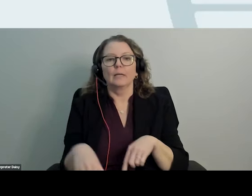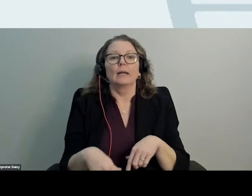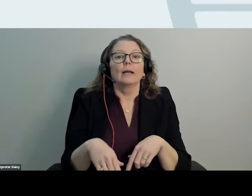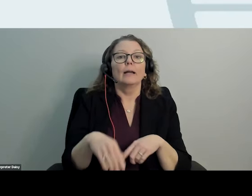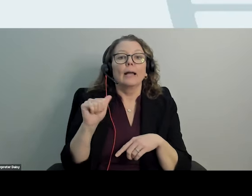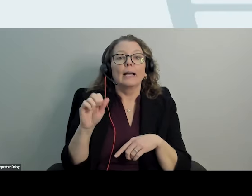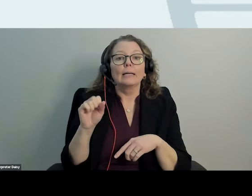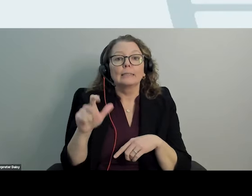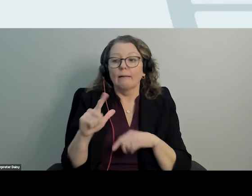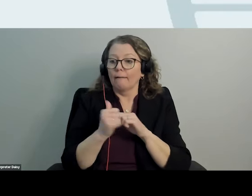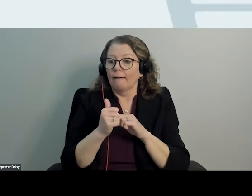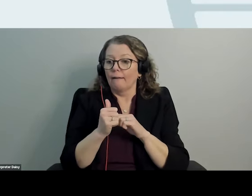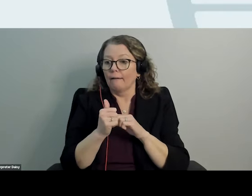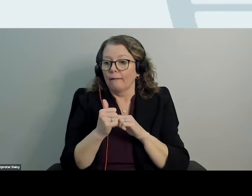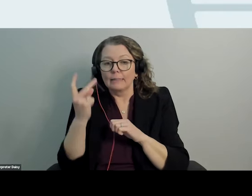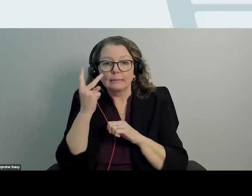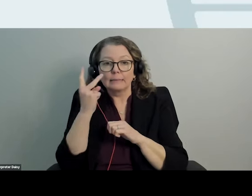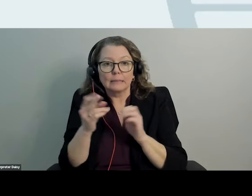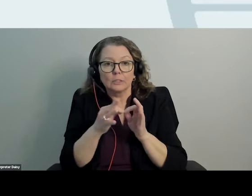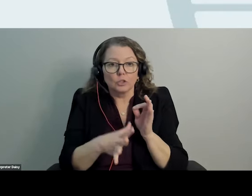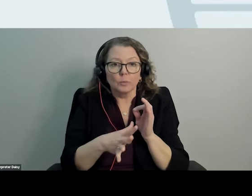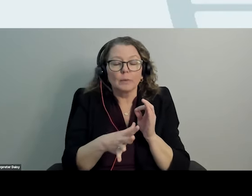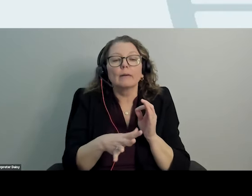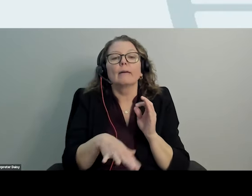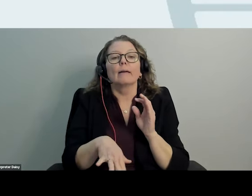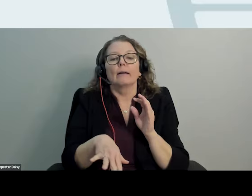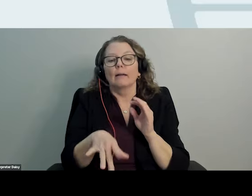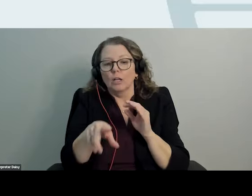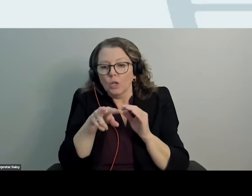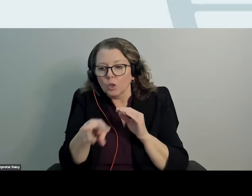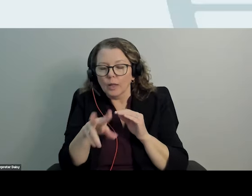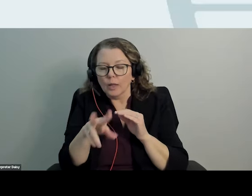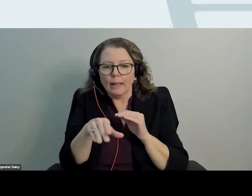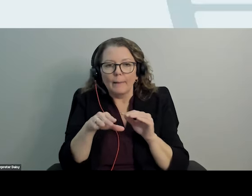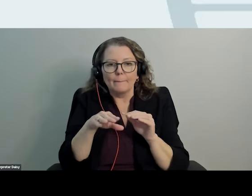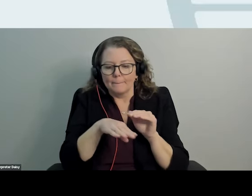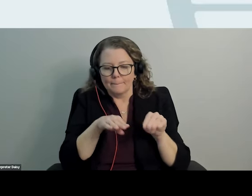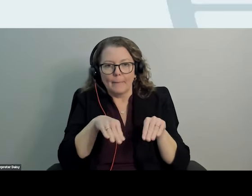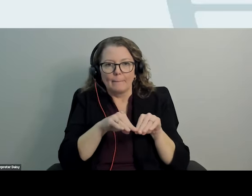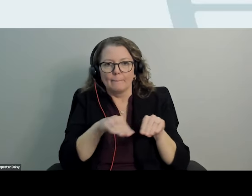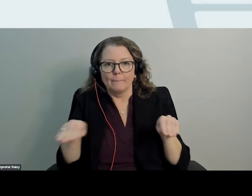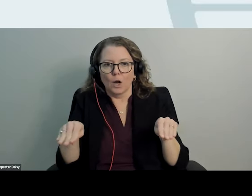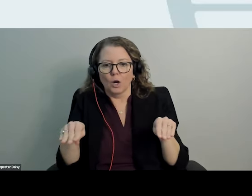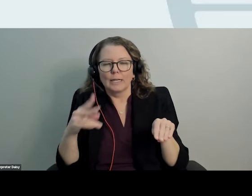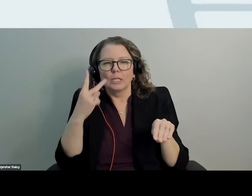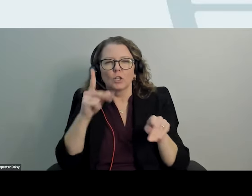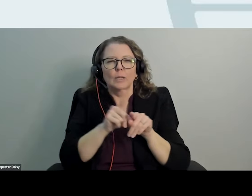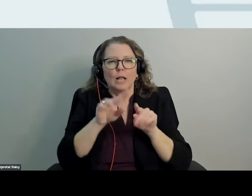To view the ASL interpreters, find the interpretation button at the bottom menu bar with an icon that looks like a globe.